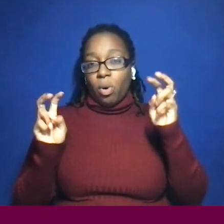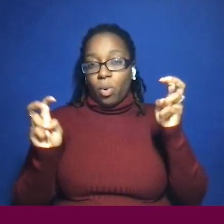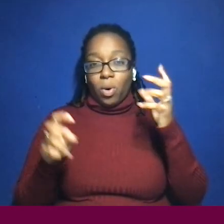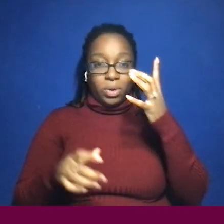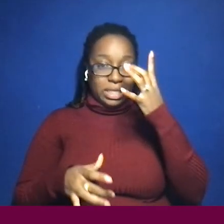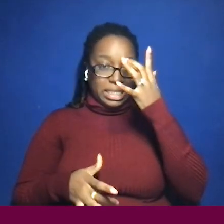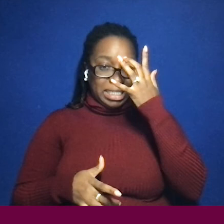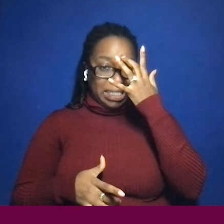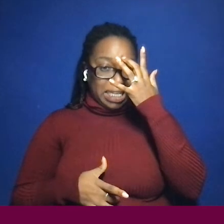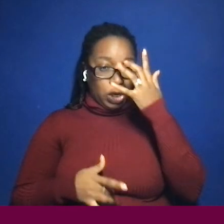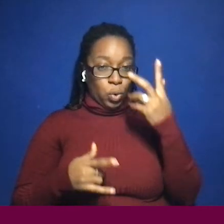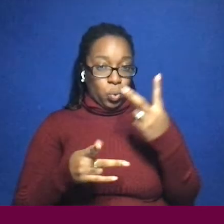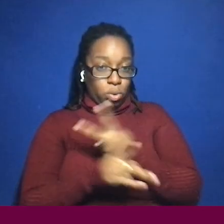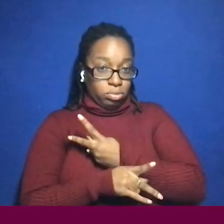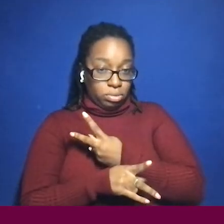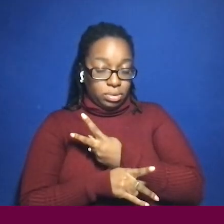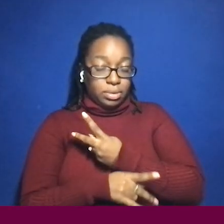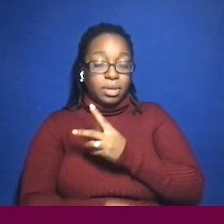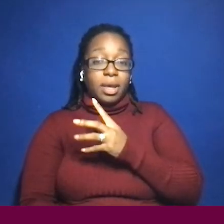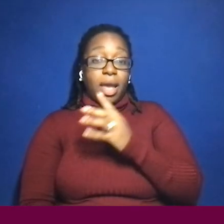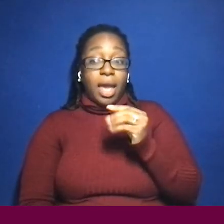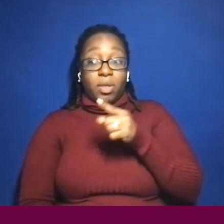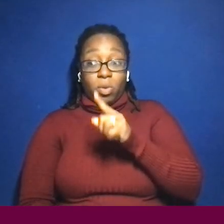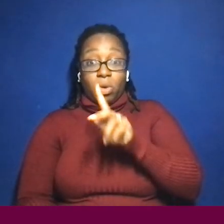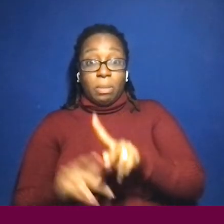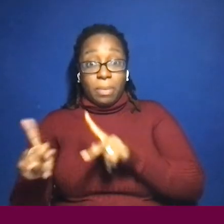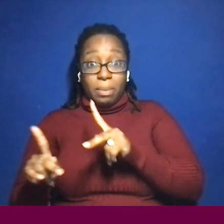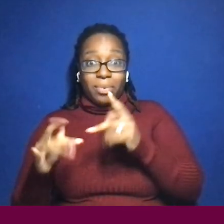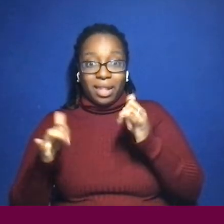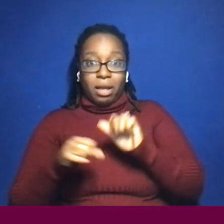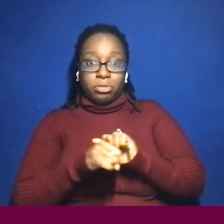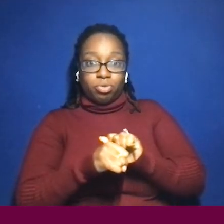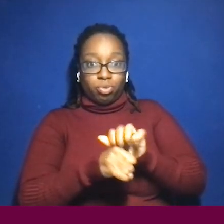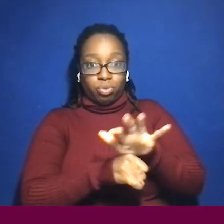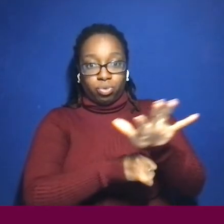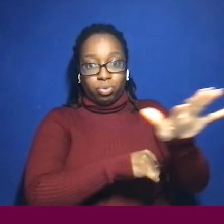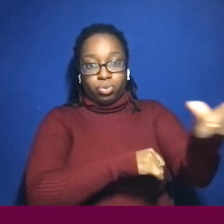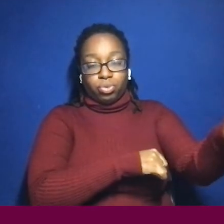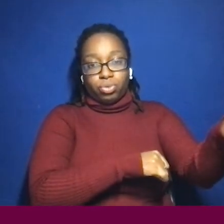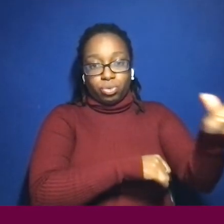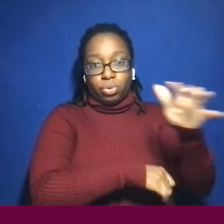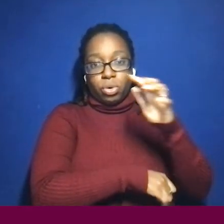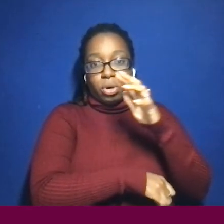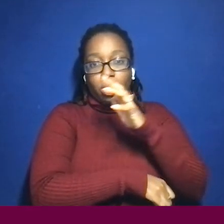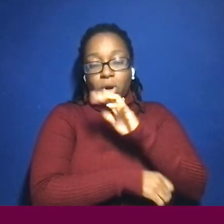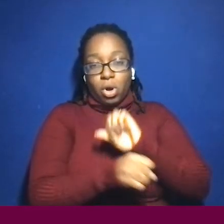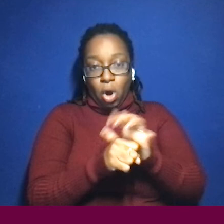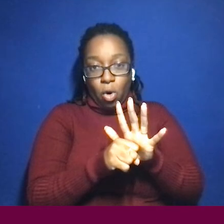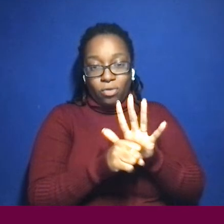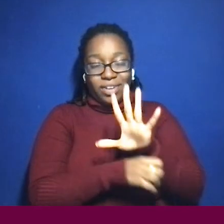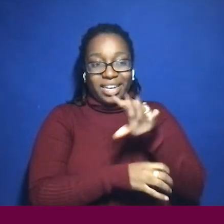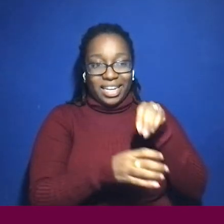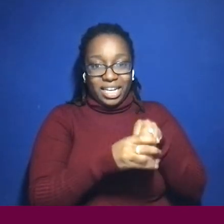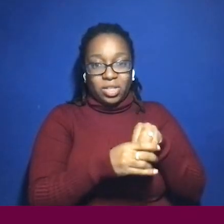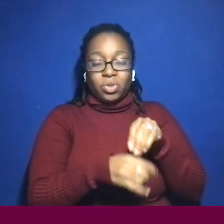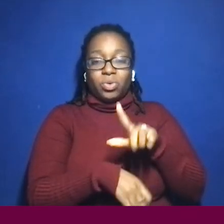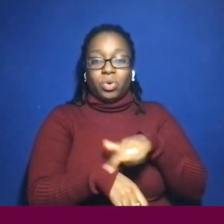And then those folks brought COVID into the long-term care facilities. Or